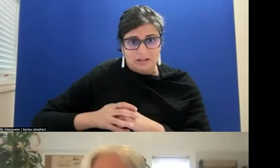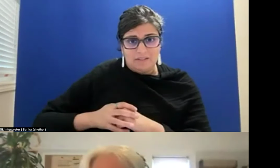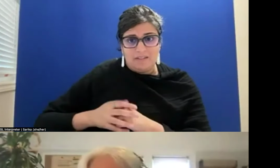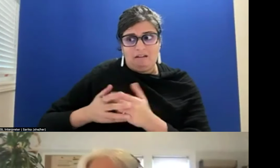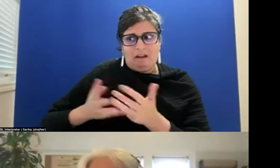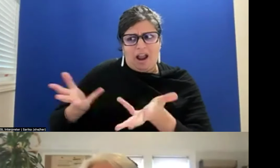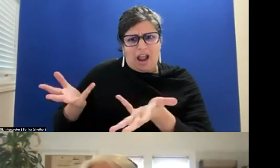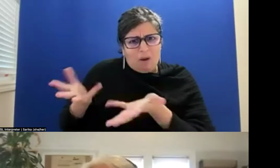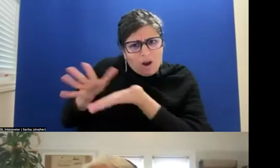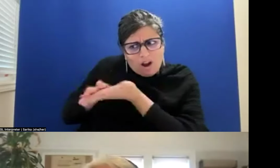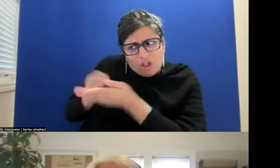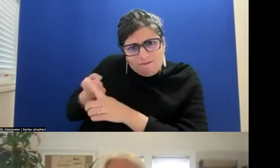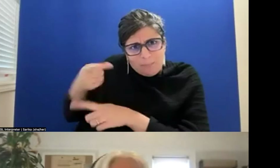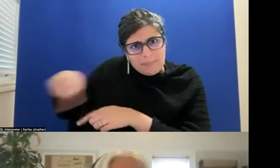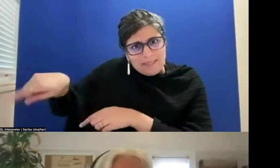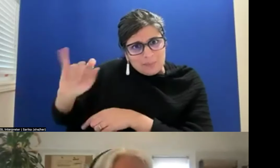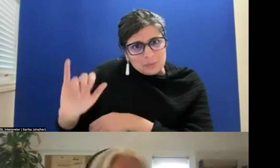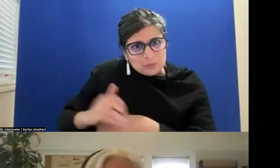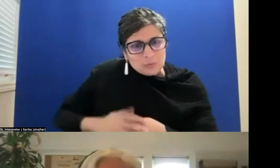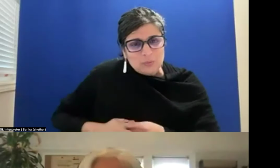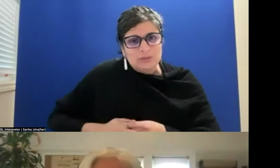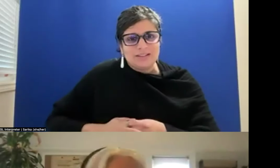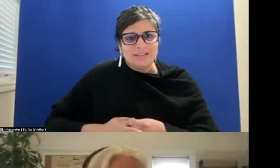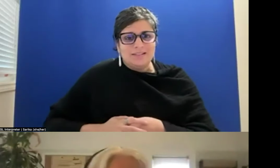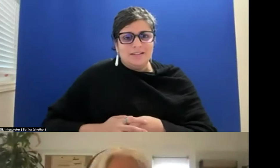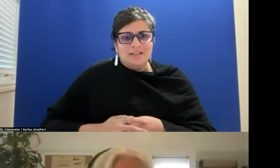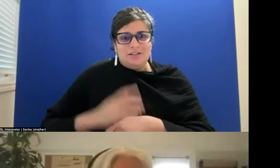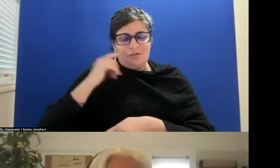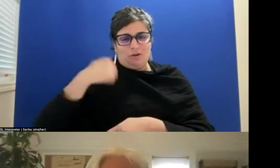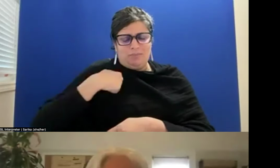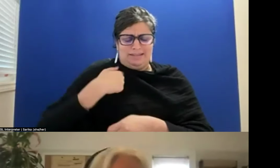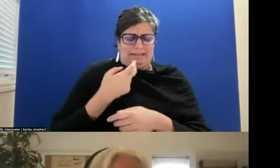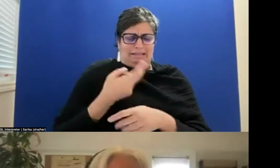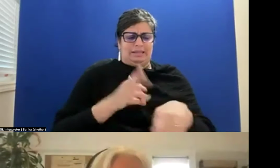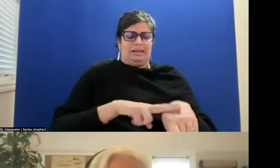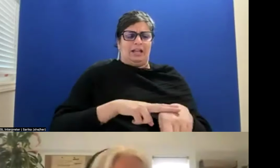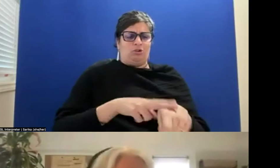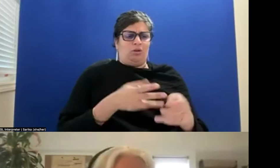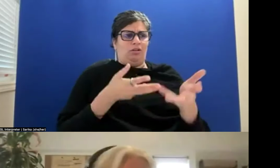And so I, I know for me, it's just sort of natural place of where I am, where I'm,